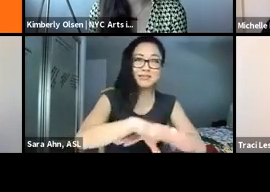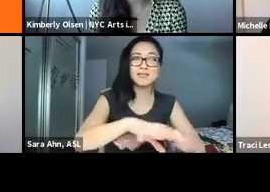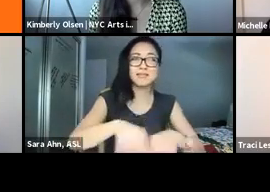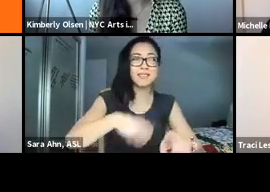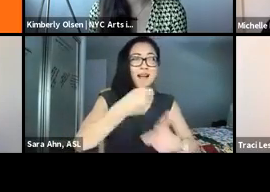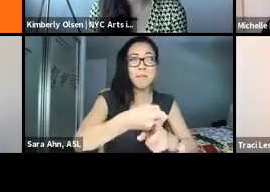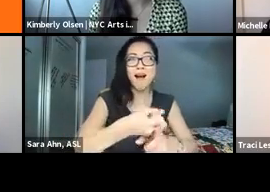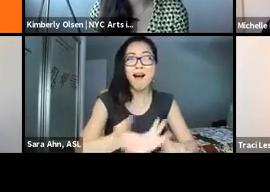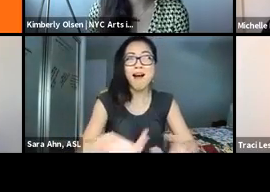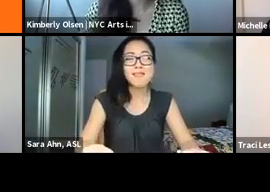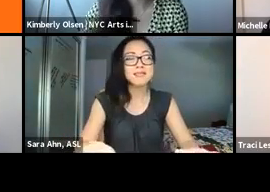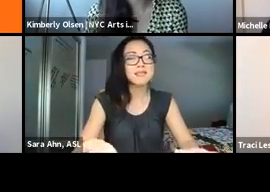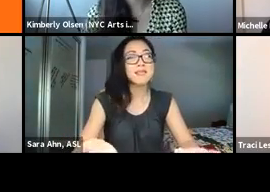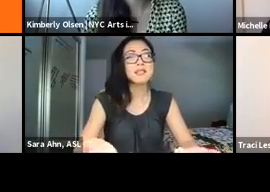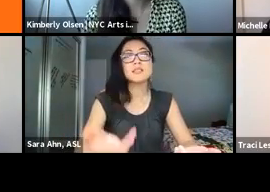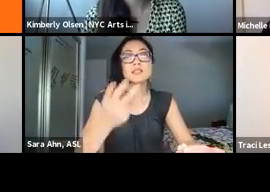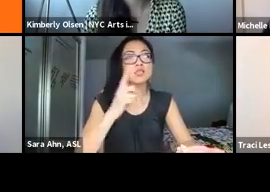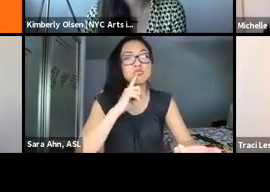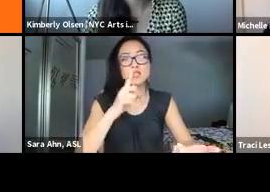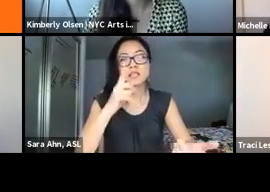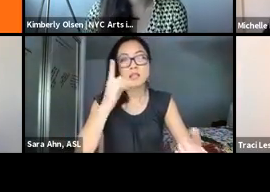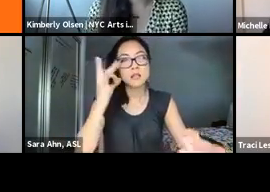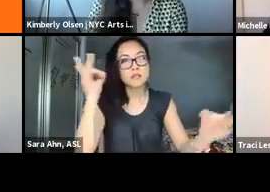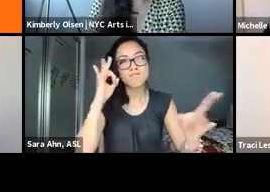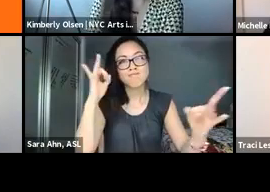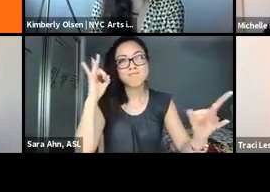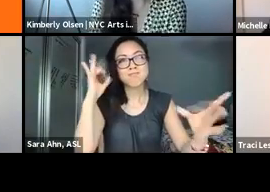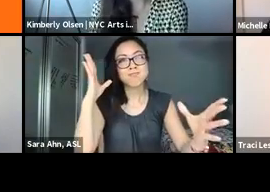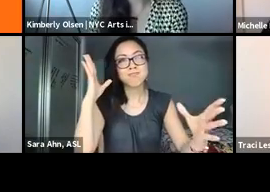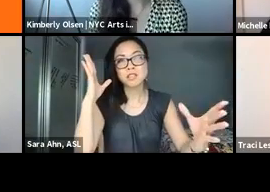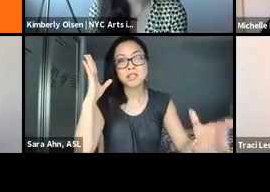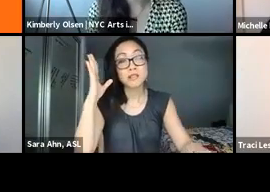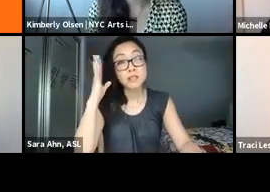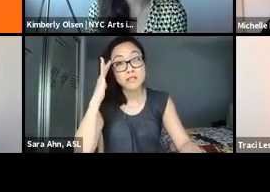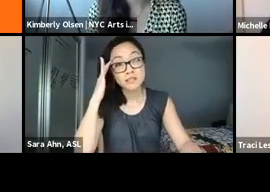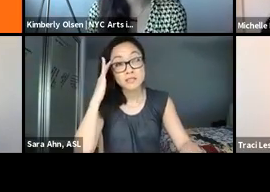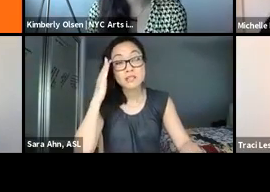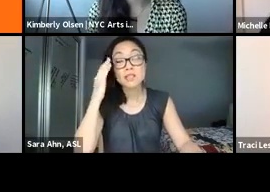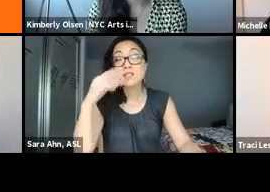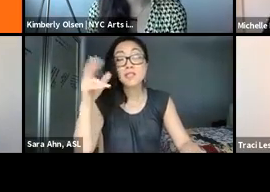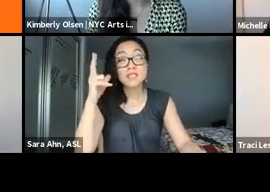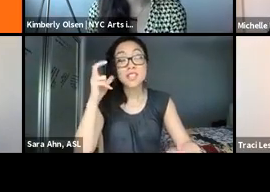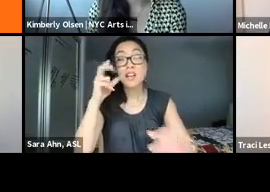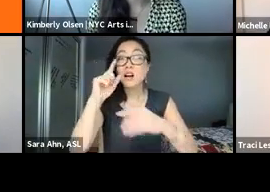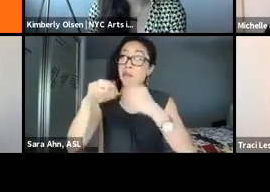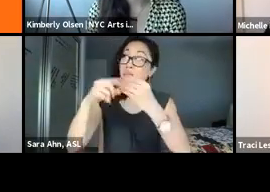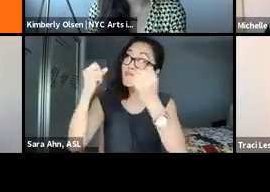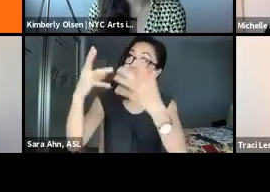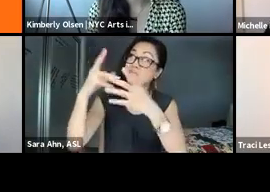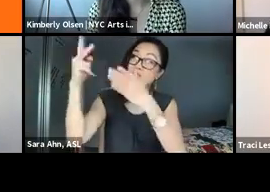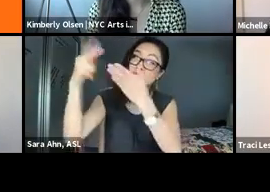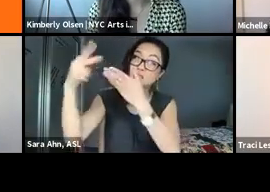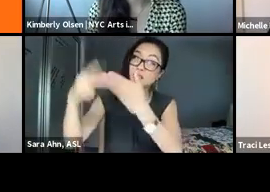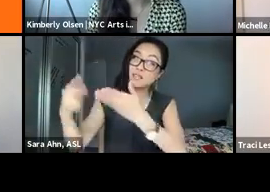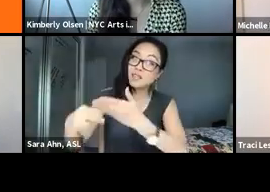are cutting this much, we all know it is so much bigger than that. It goes in and out